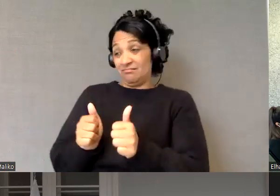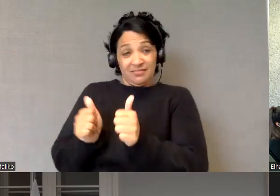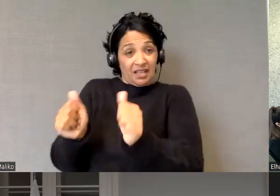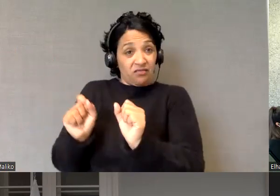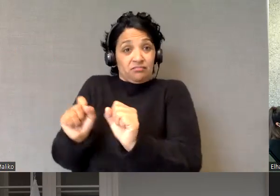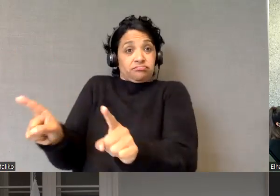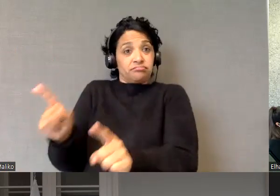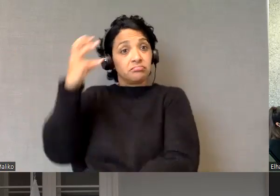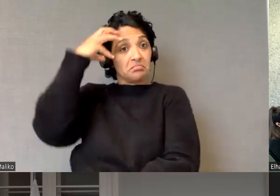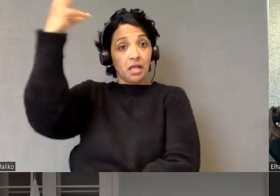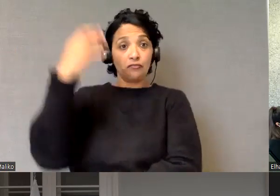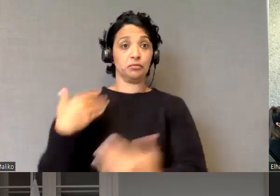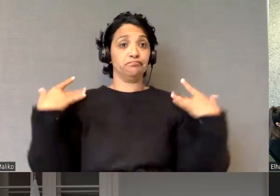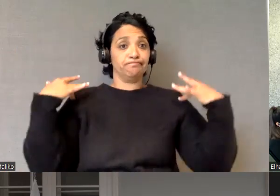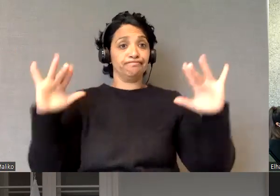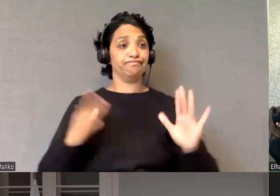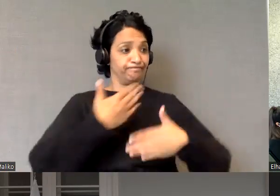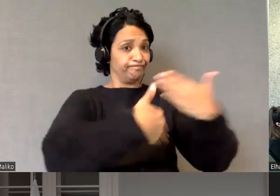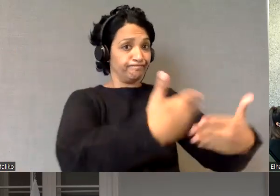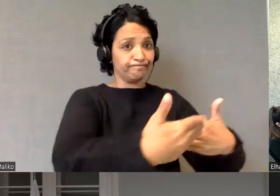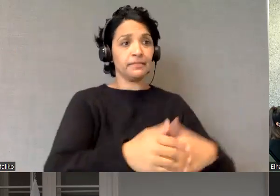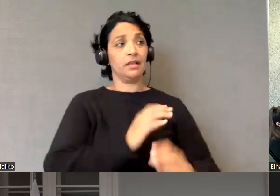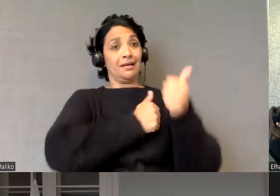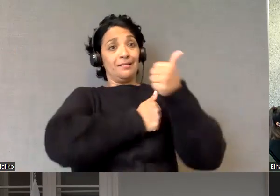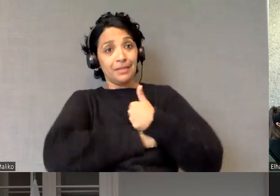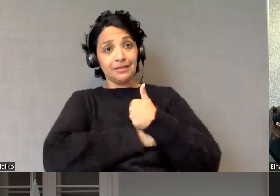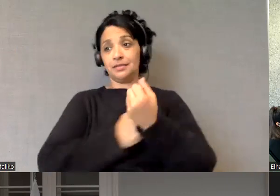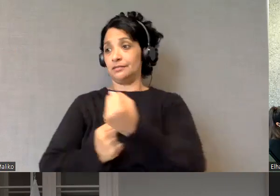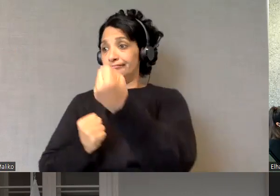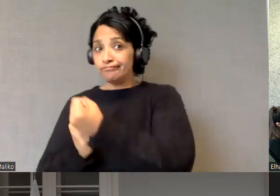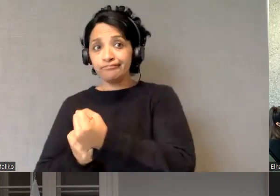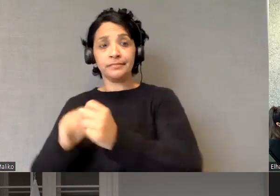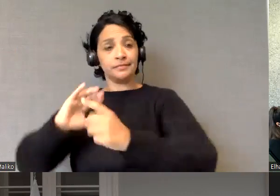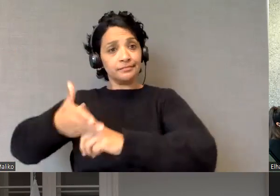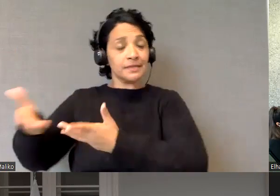not the state. This is the issue, or the military or the authorities evacuate the individuals.